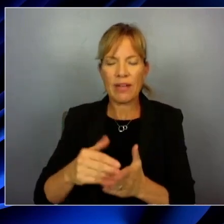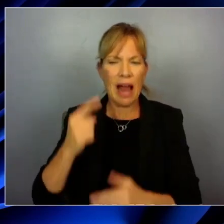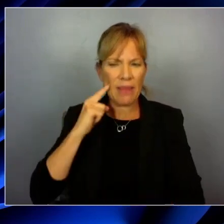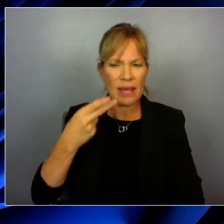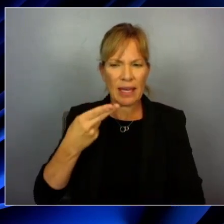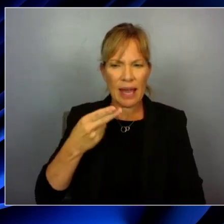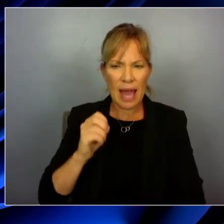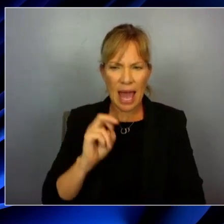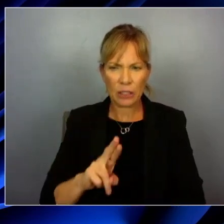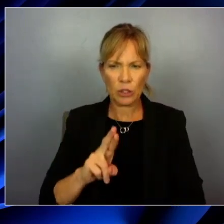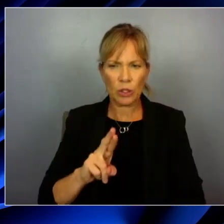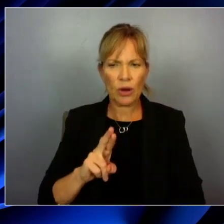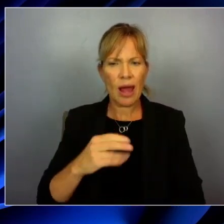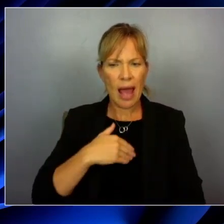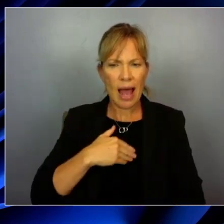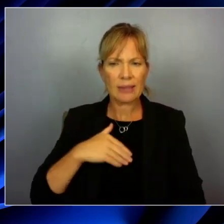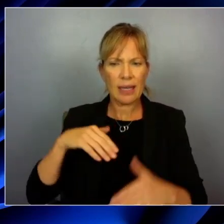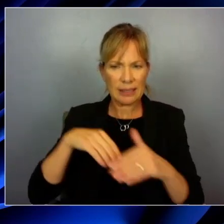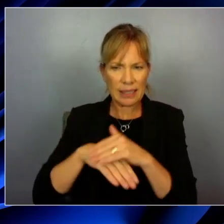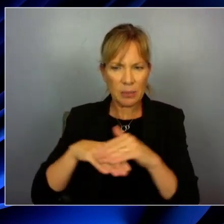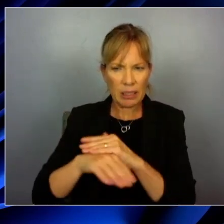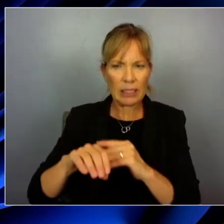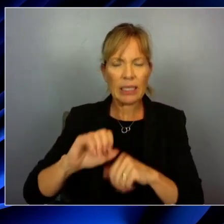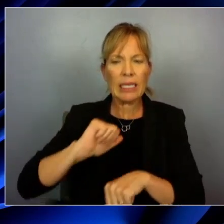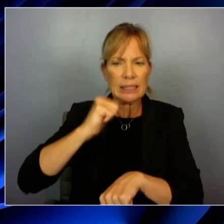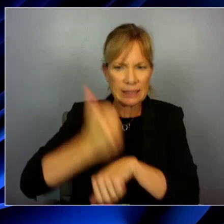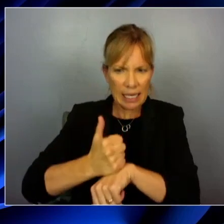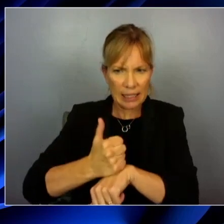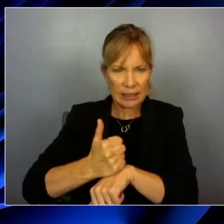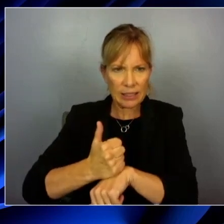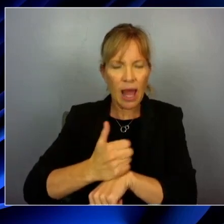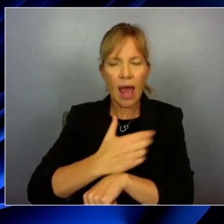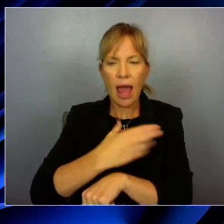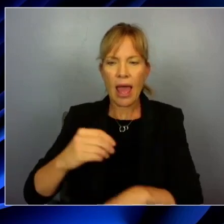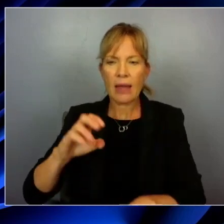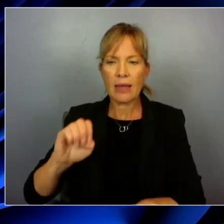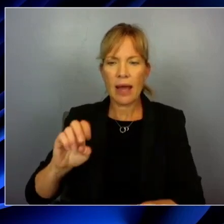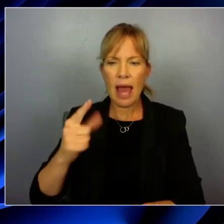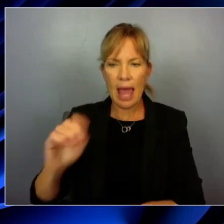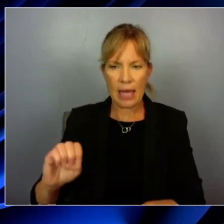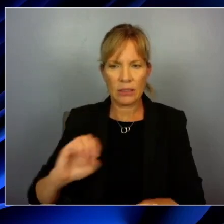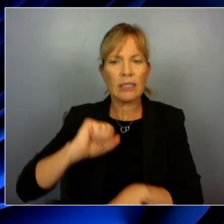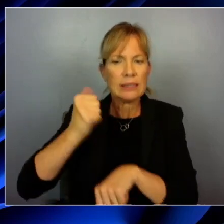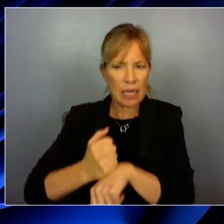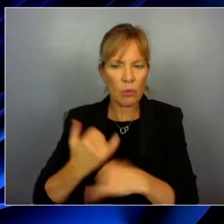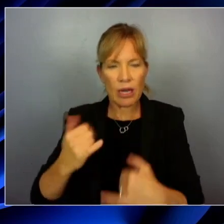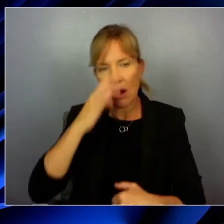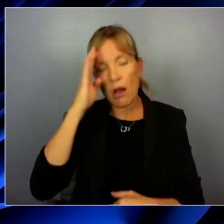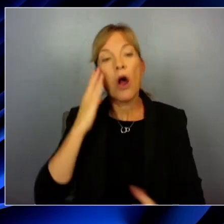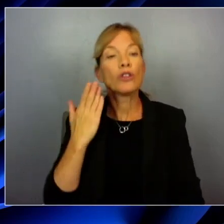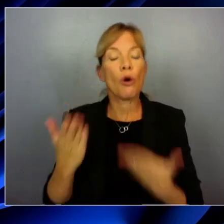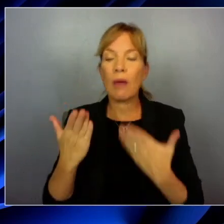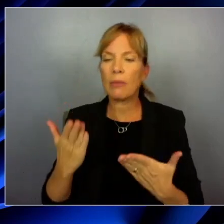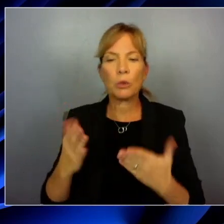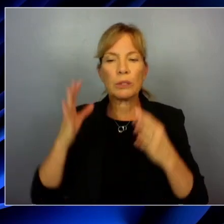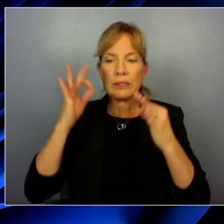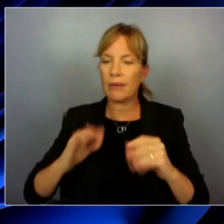settings and, uh, on and edge up right now. And maybe you go off and do something else. You go to the desktop or